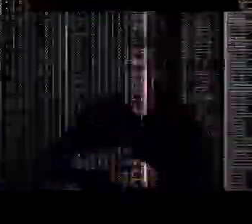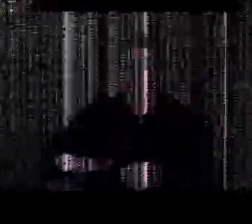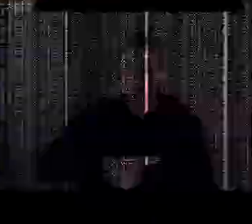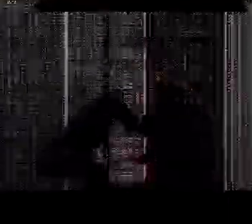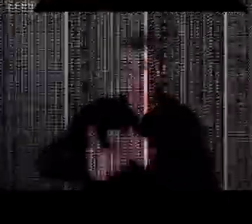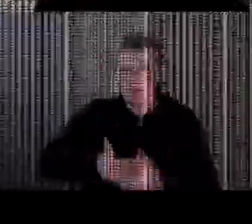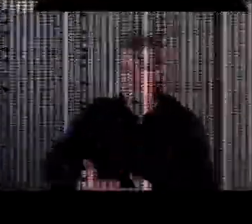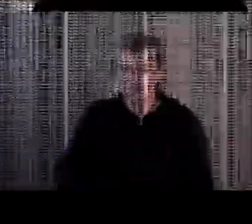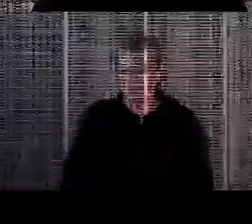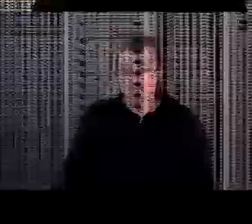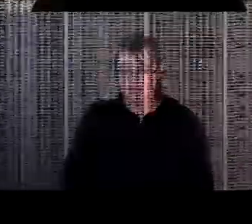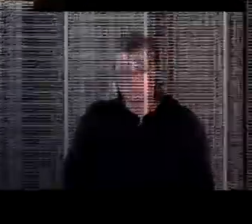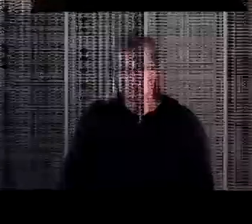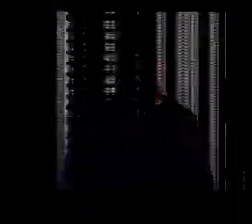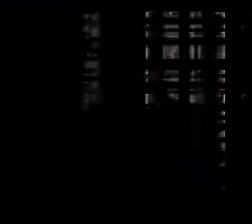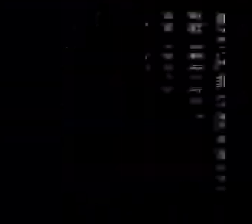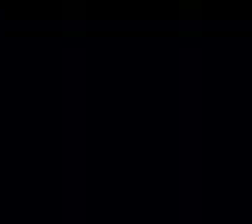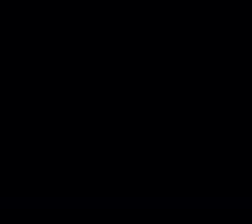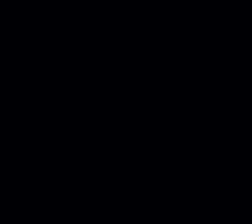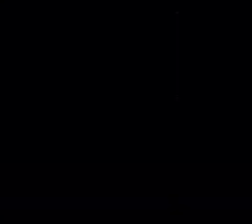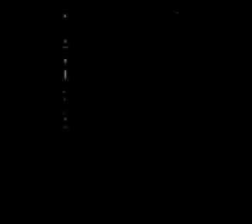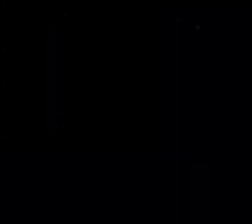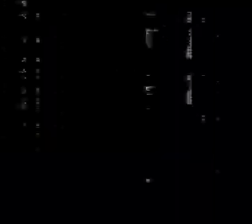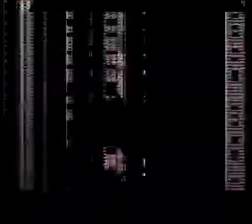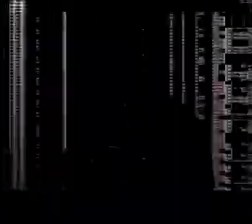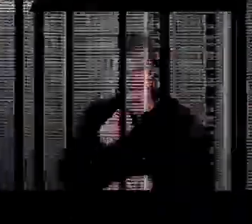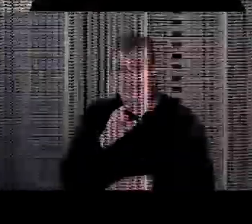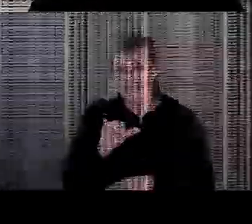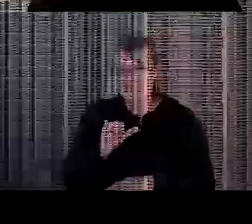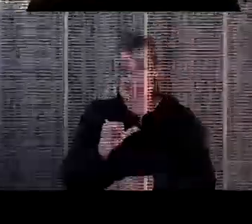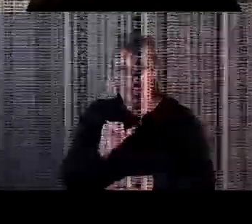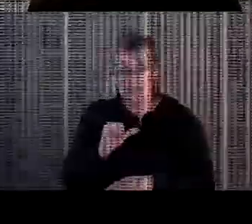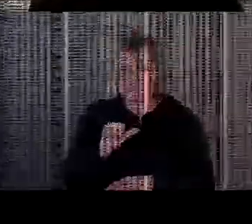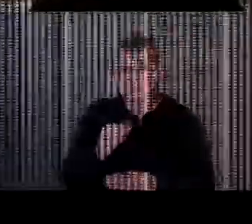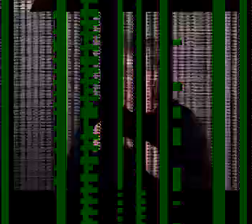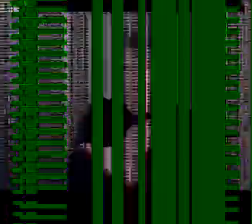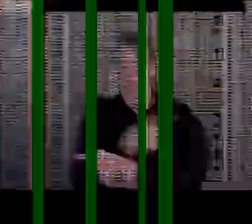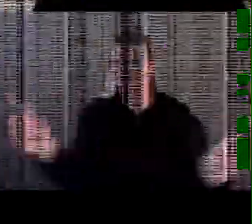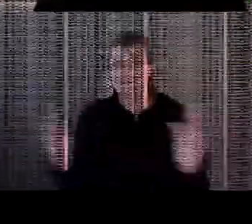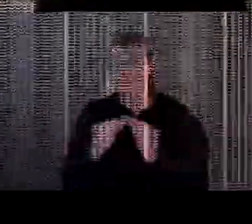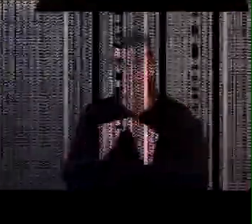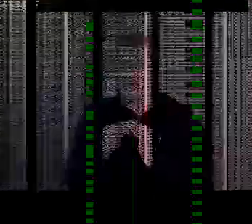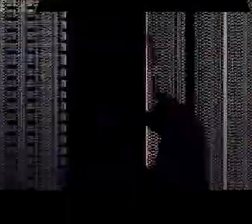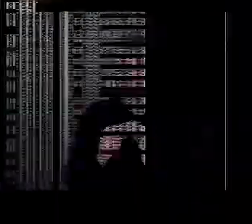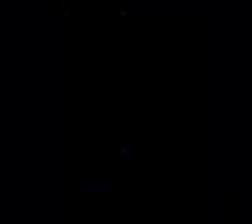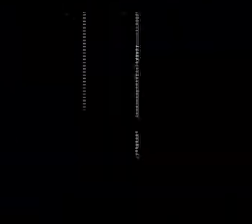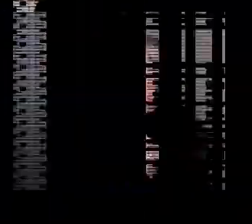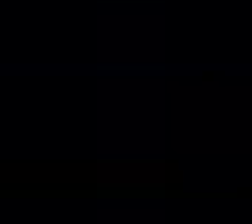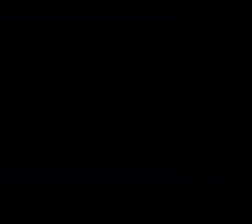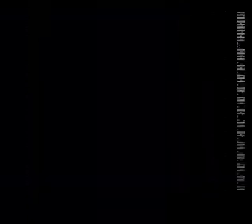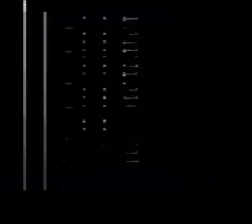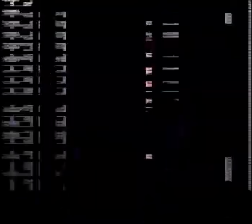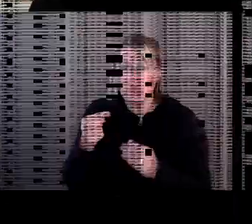process. I cannot say this louder or more often, because it is the only path for success. If